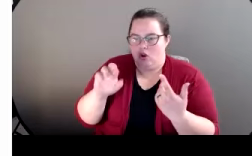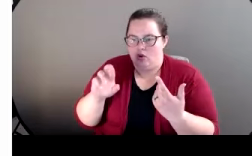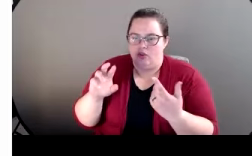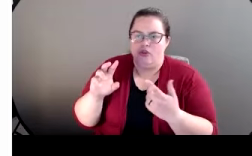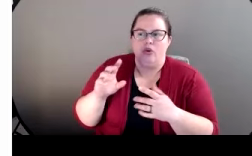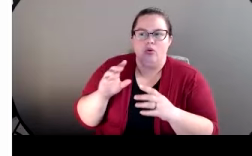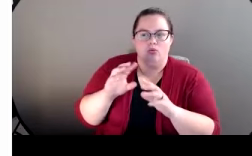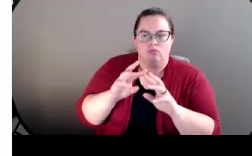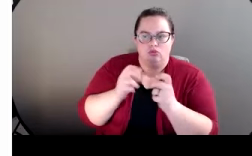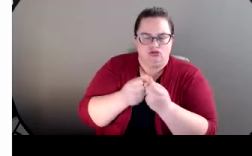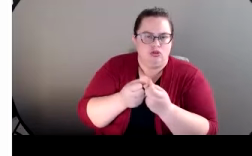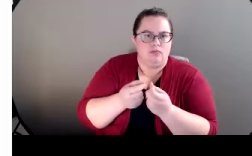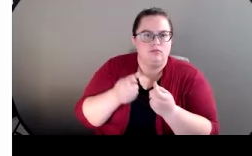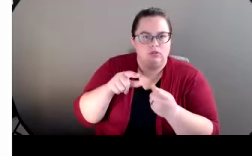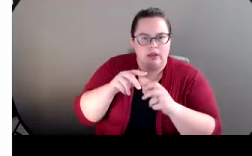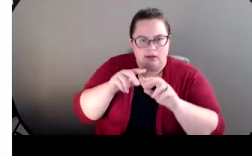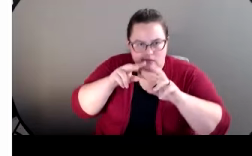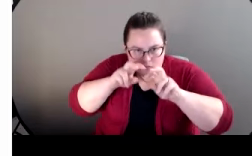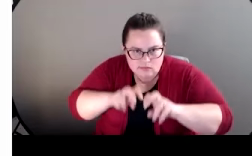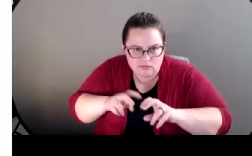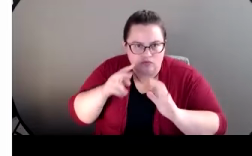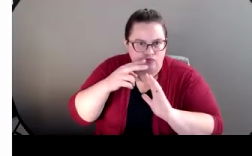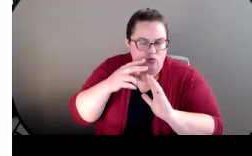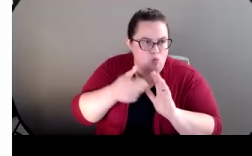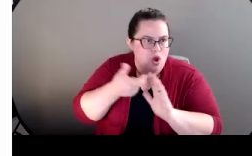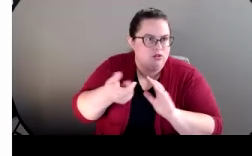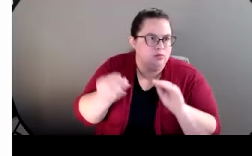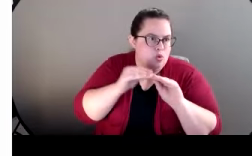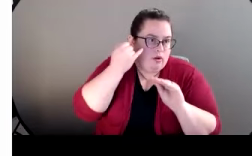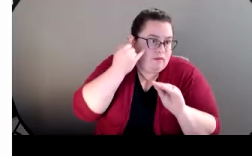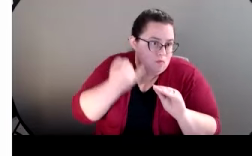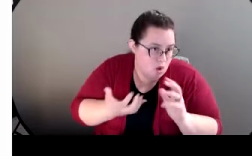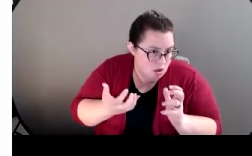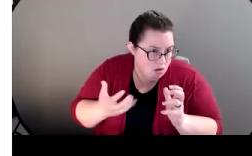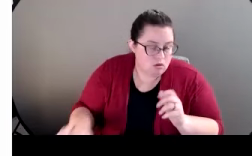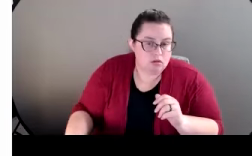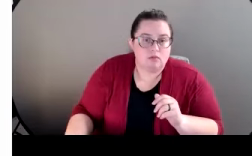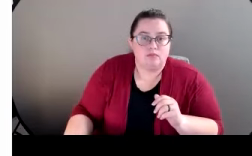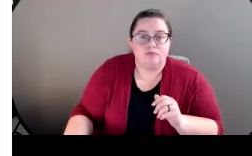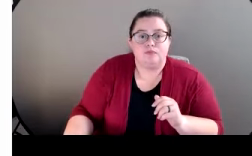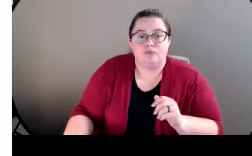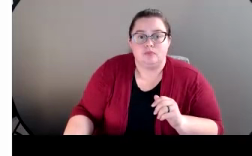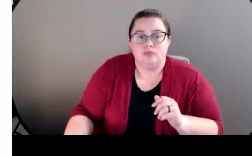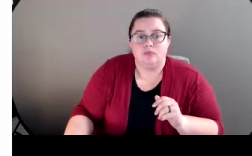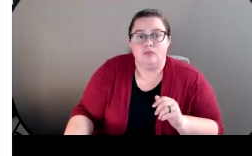but what I think is important to understand here is that when you see,